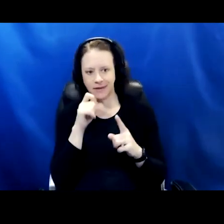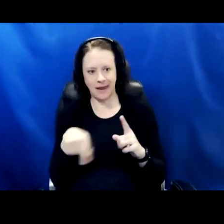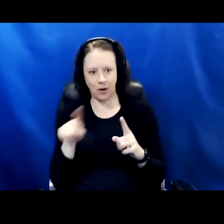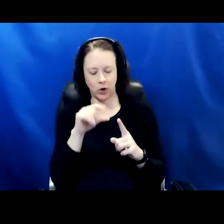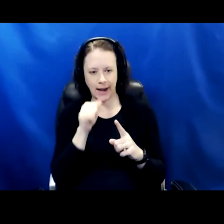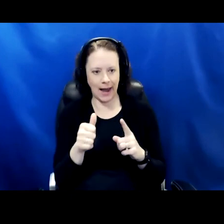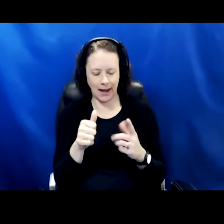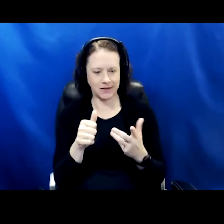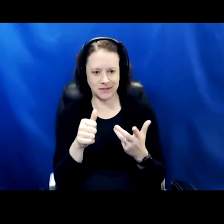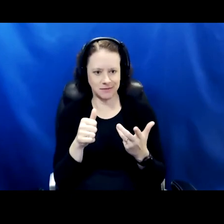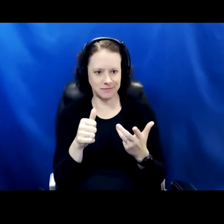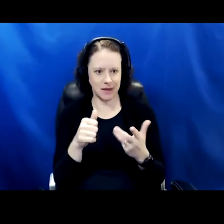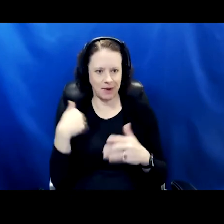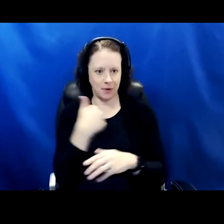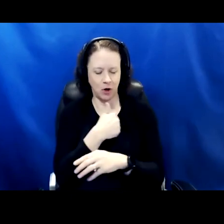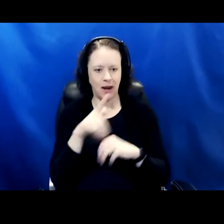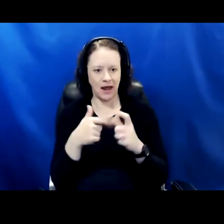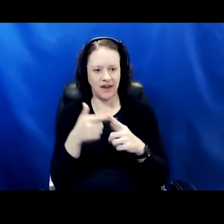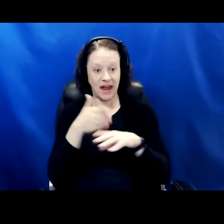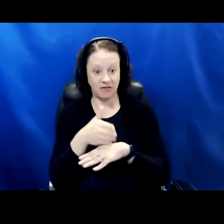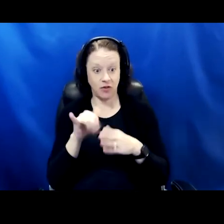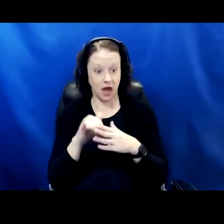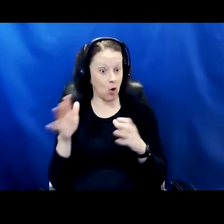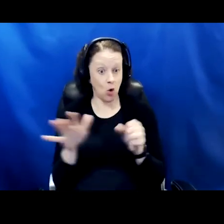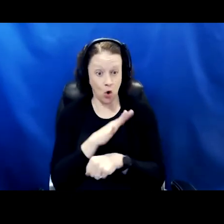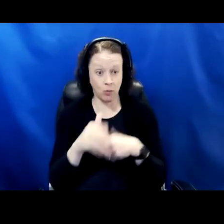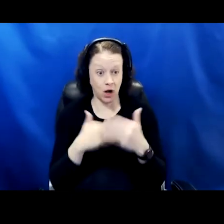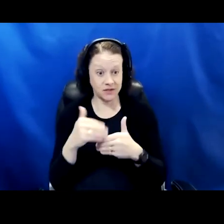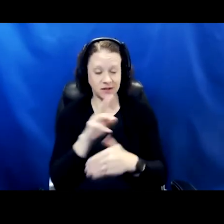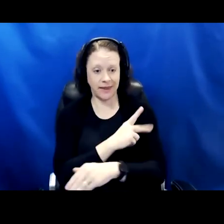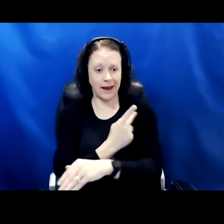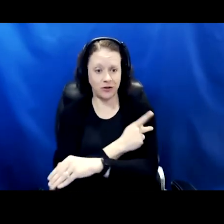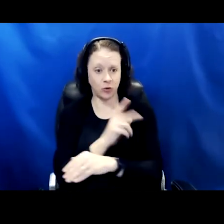the Kaiser website said that they weren't eligible. So there are some instances where I think